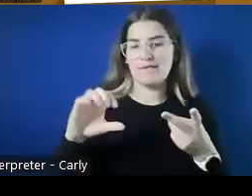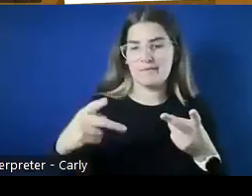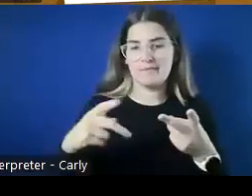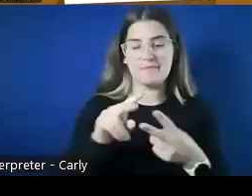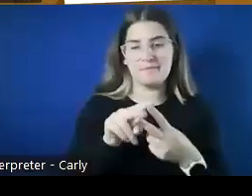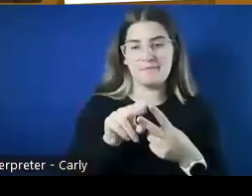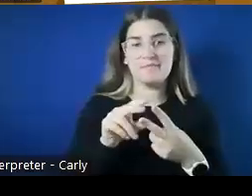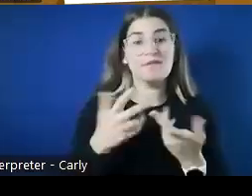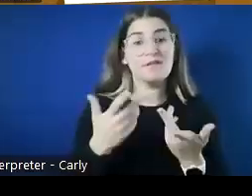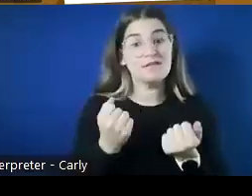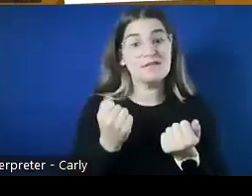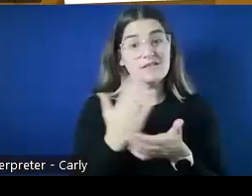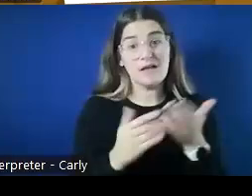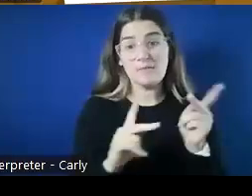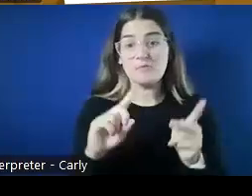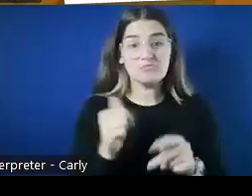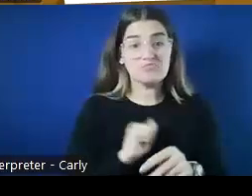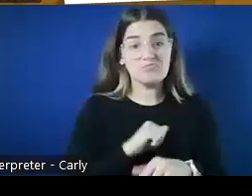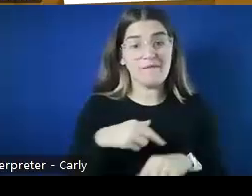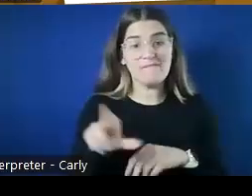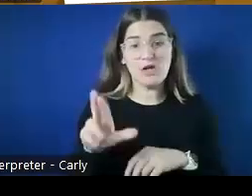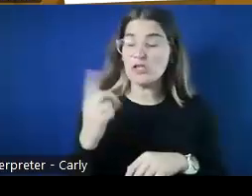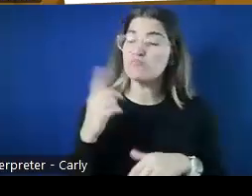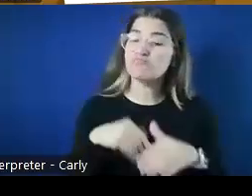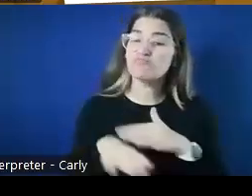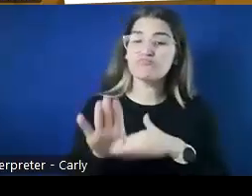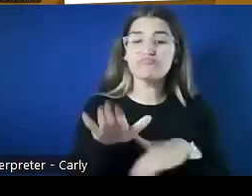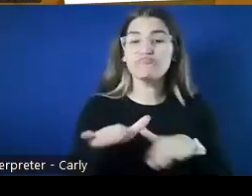self-refer they walk right on into our clinic to get that immediate access to